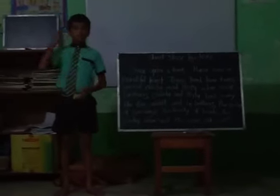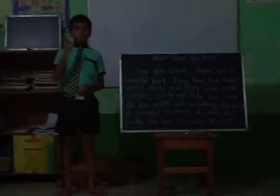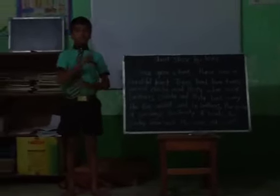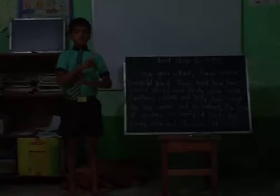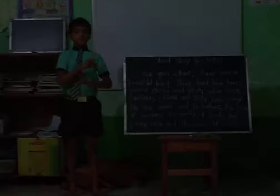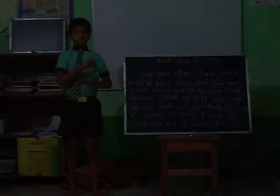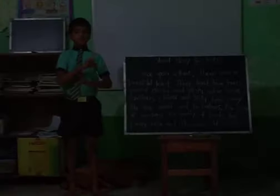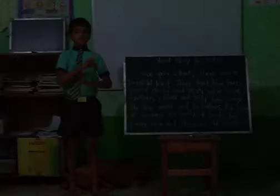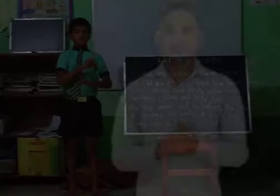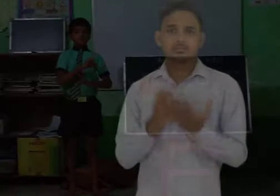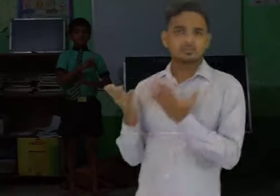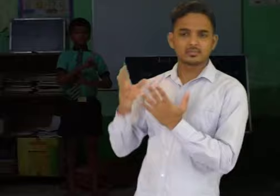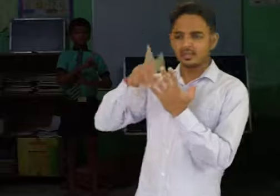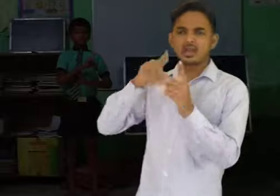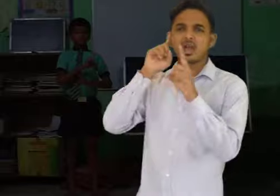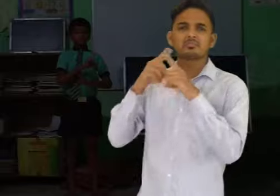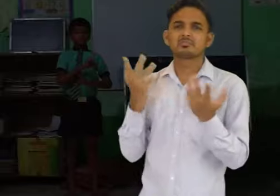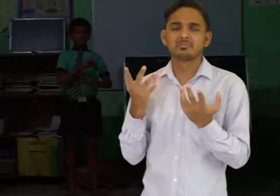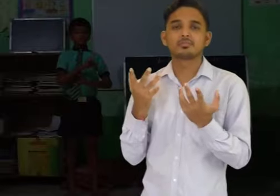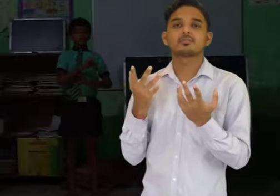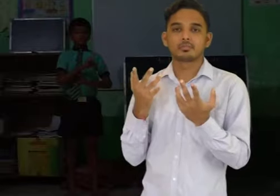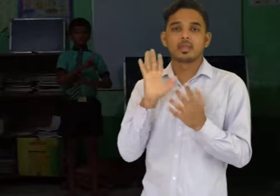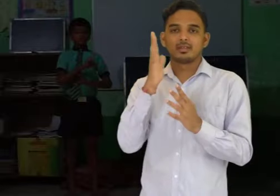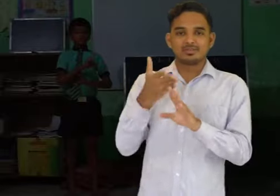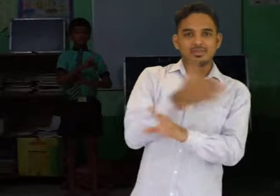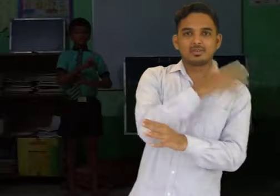a deaf boy is narrating a story from the